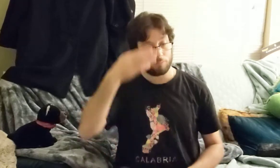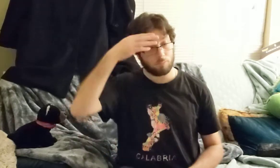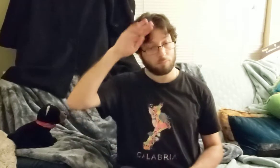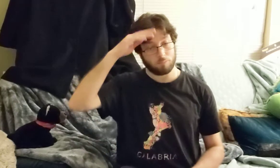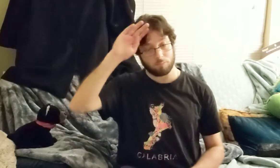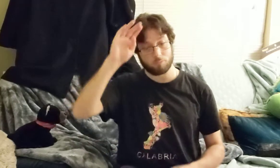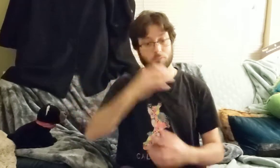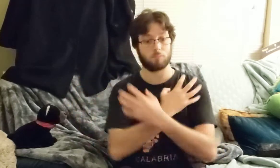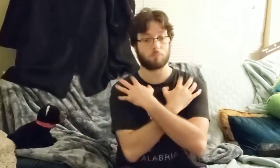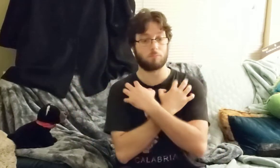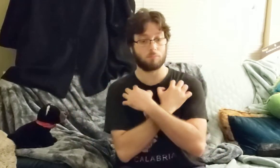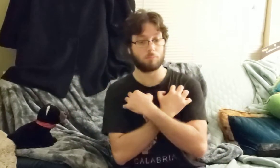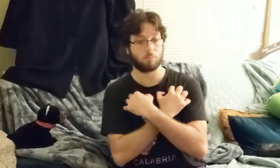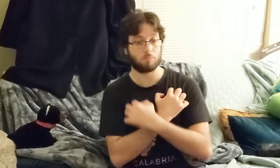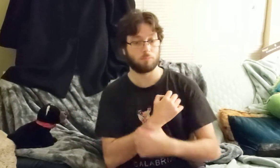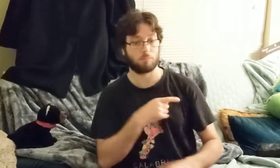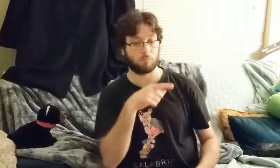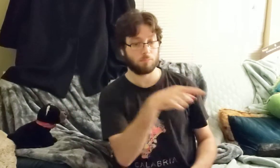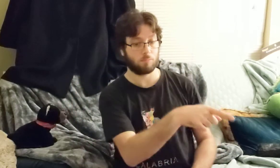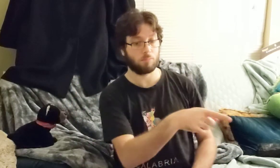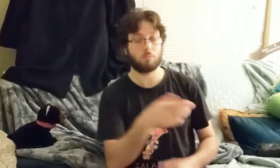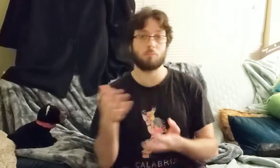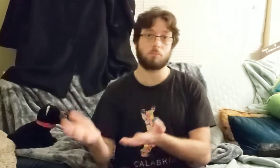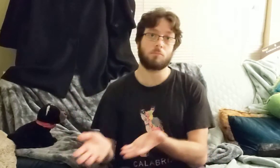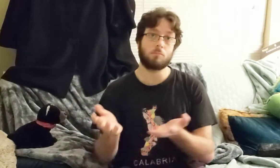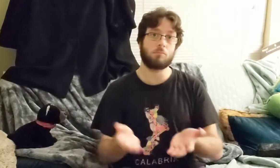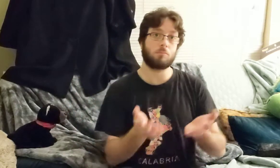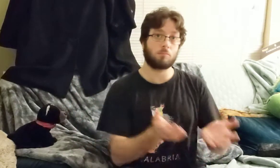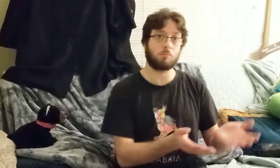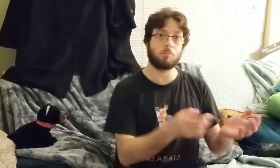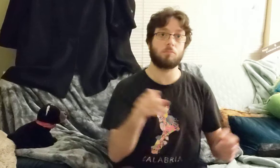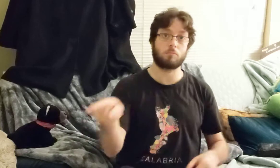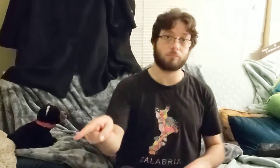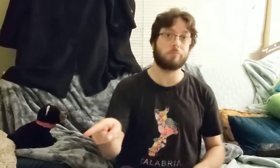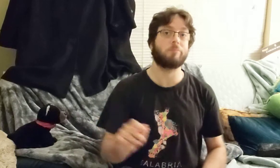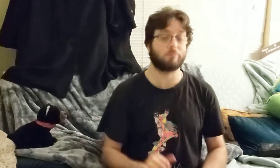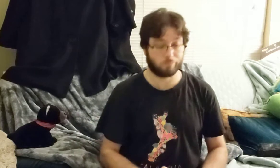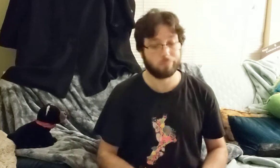IRISH BEAR HE CARRY IX-silvia